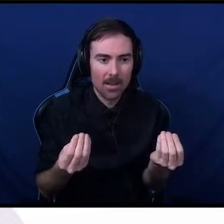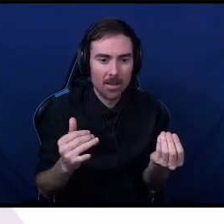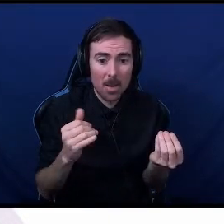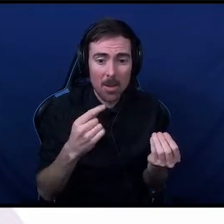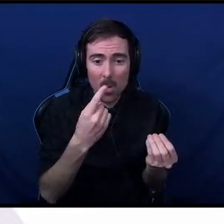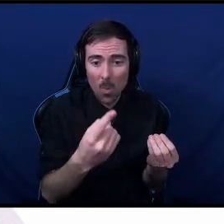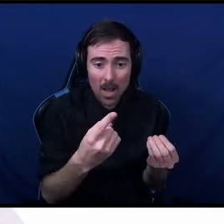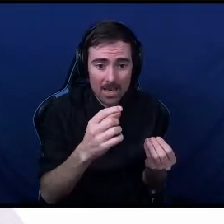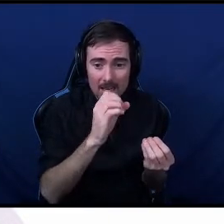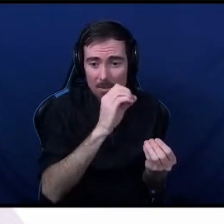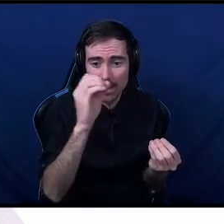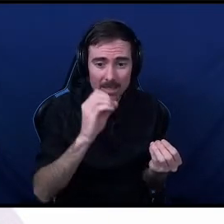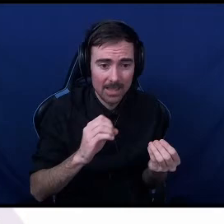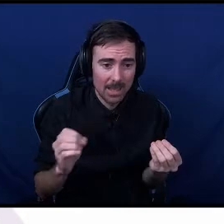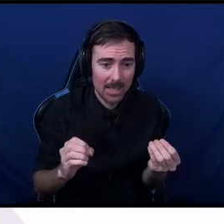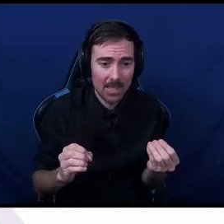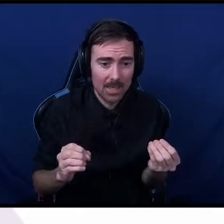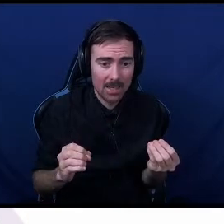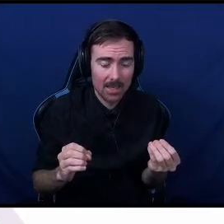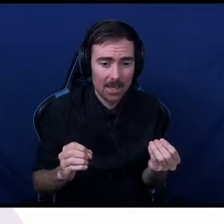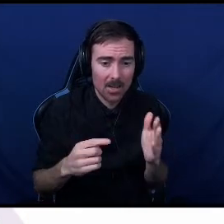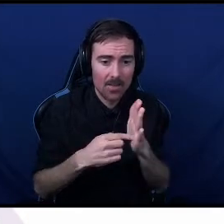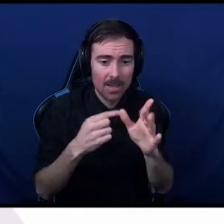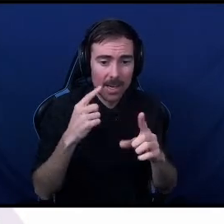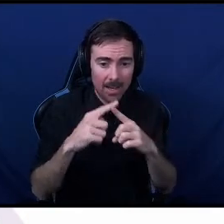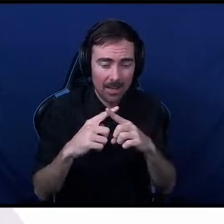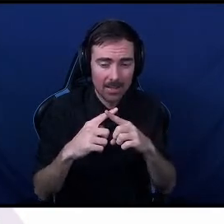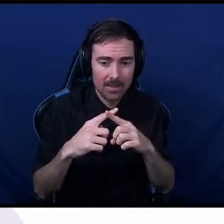of that of that whole bucket, and put it into a into a fund